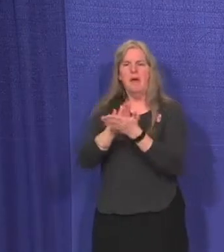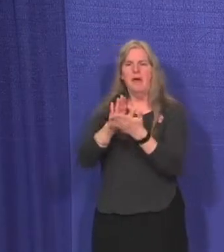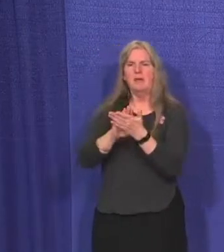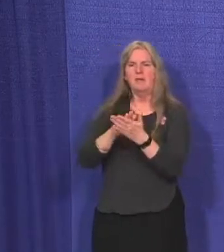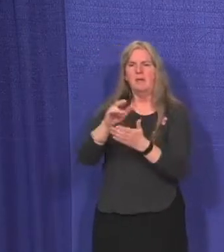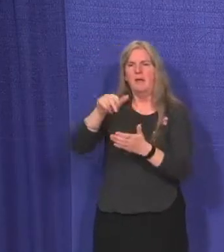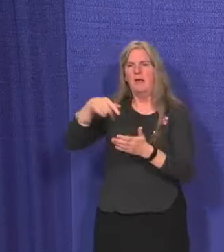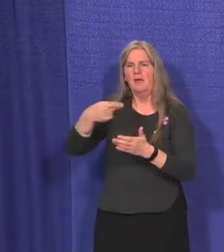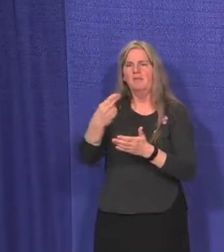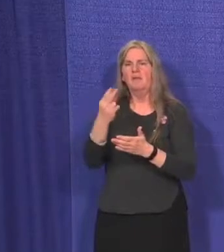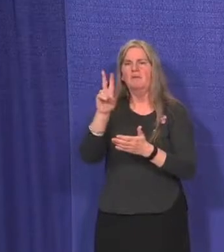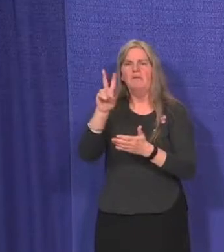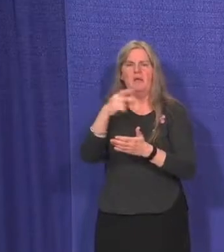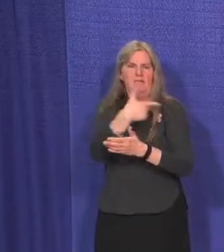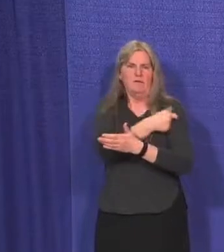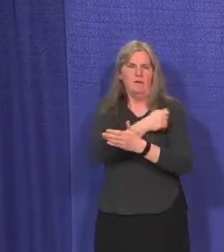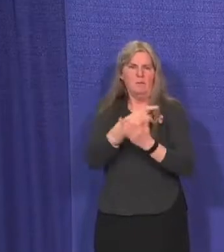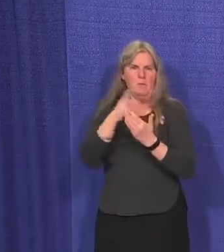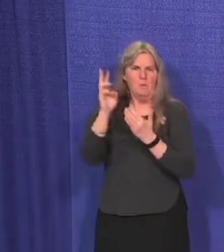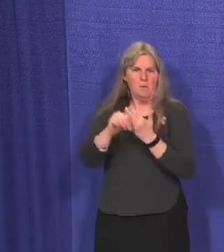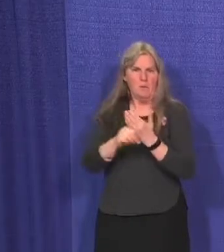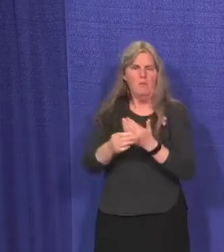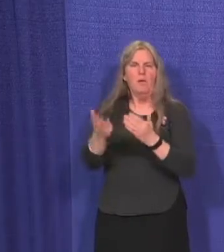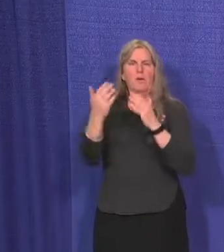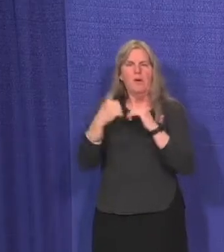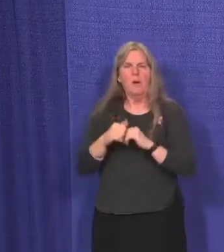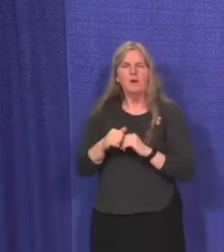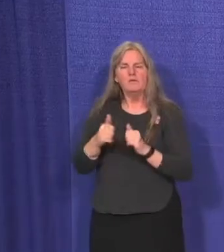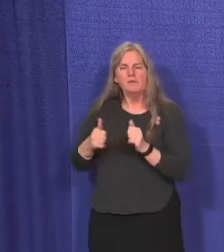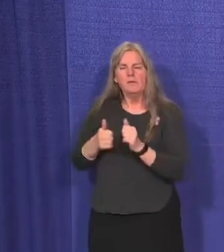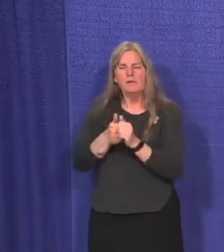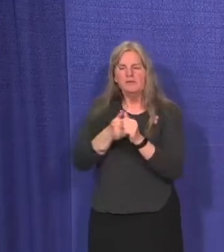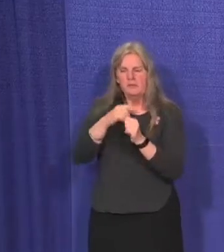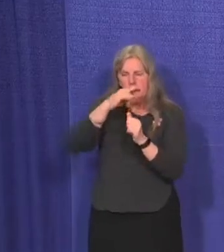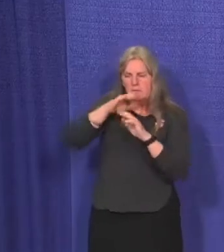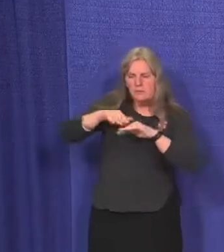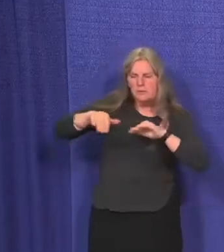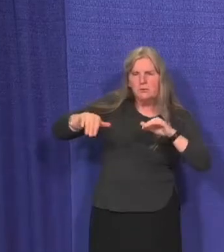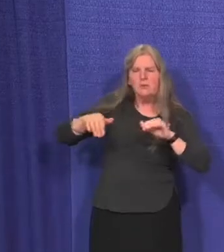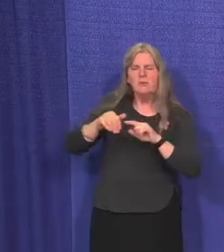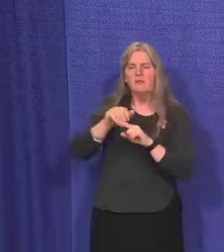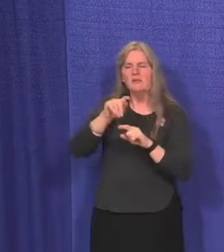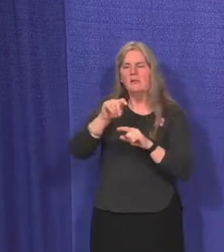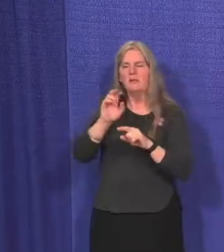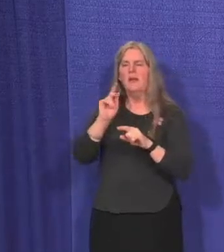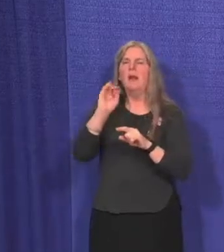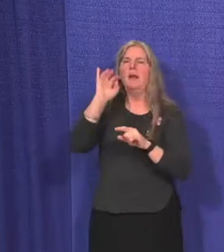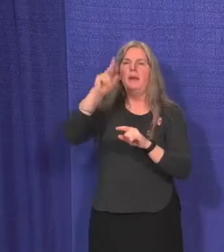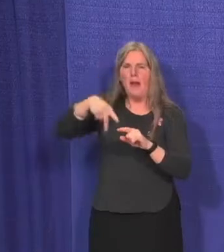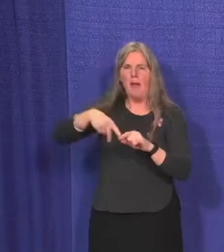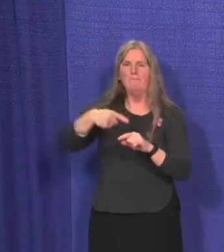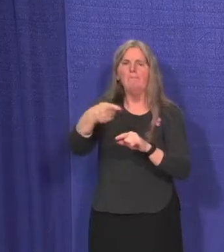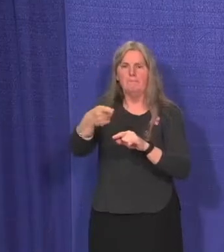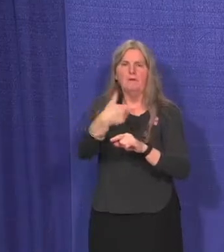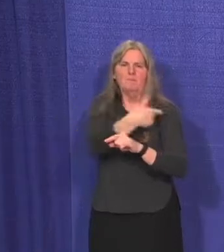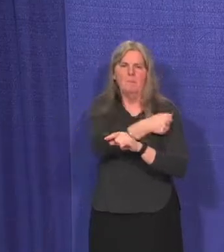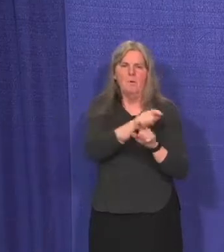of our hard work as you immunize fellow Yukoners. It is more than just COVID and a